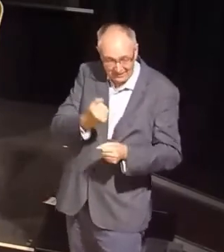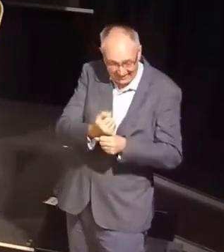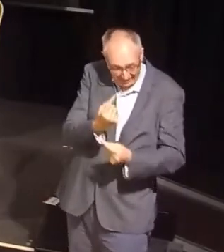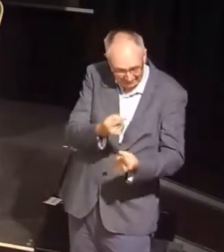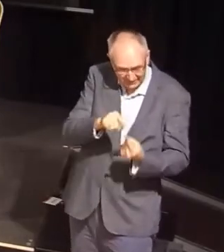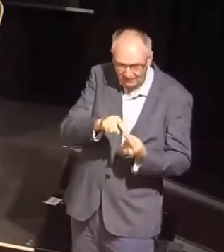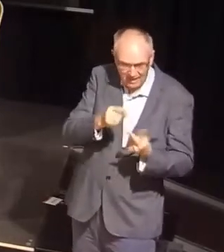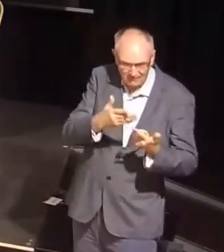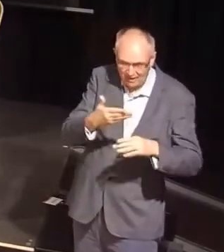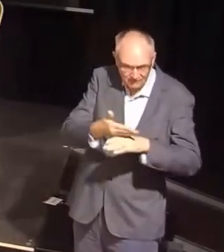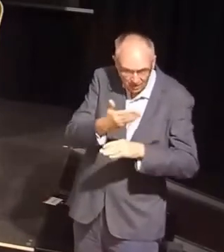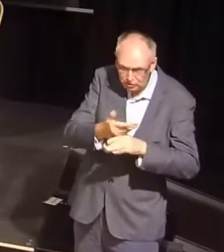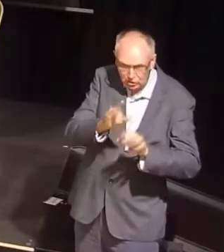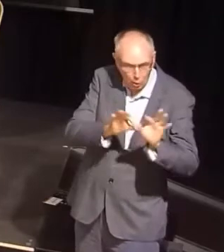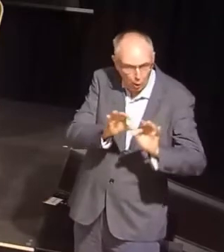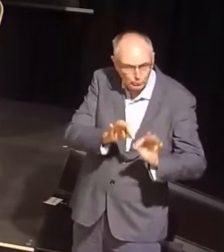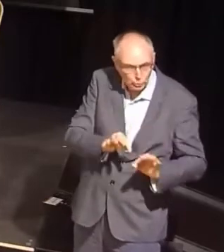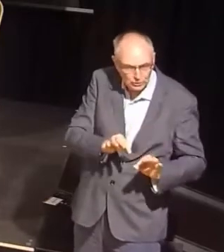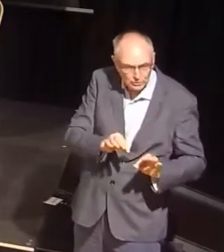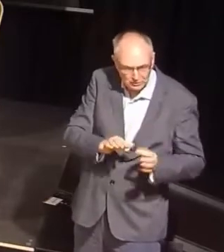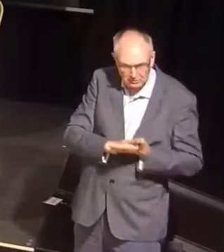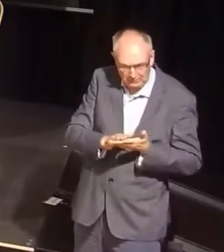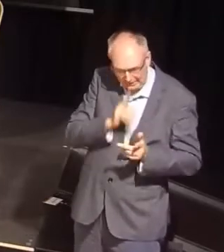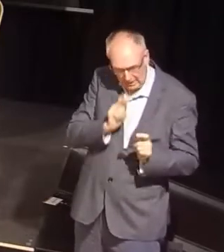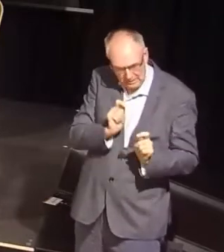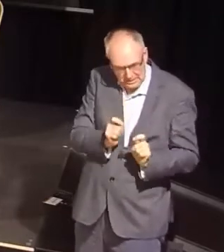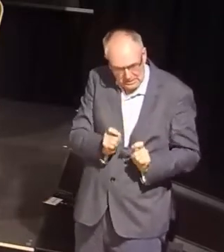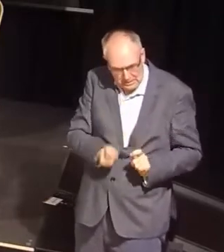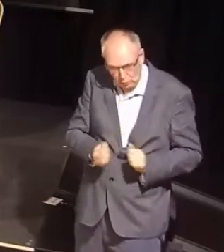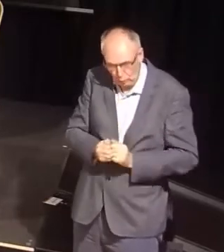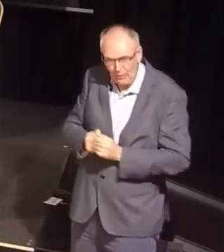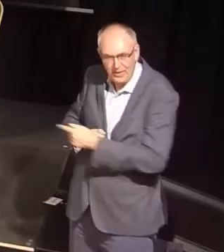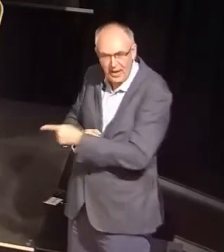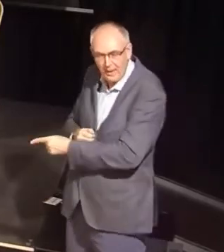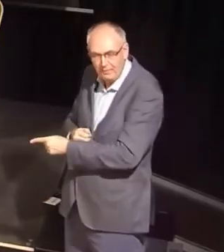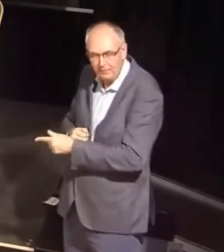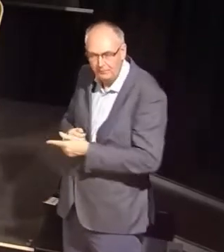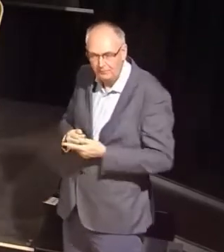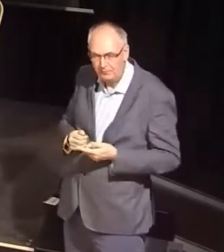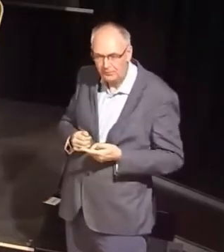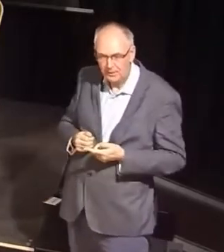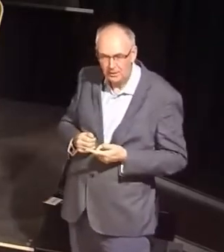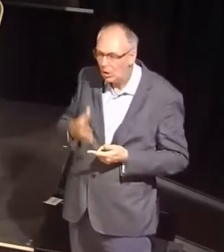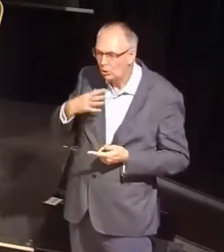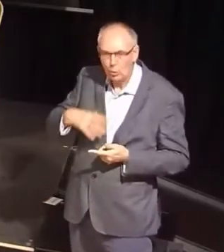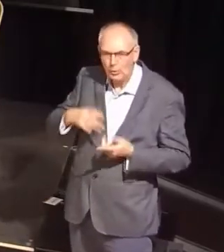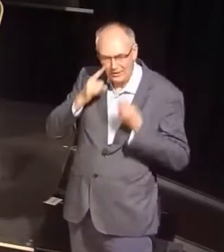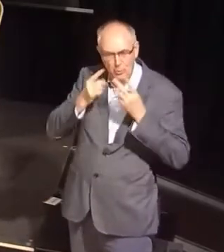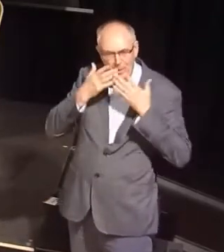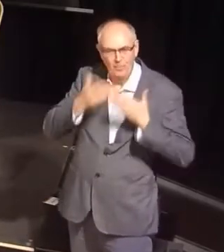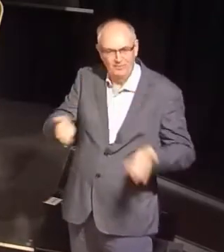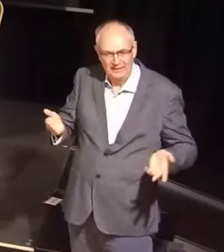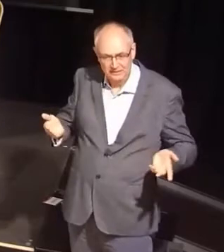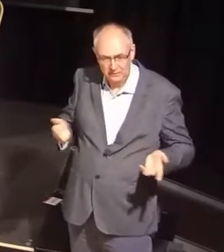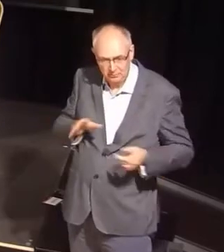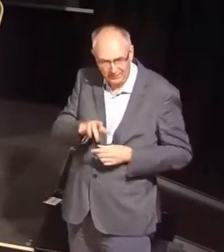that can mean we can get people playing this game. And then don't necessarily have to be obvious ones. But you all should know by this point,